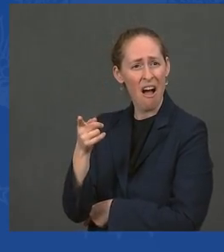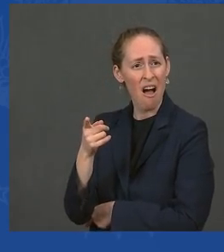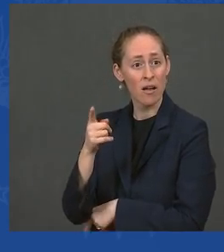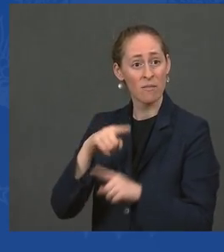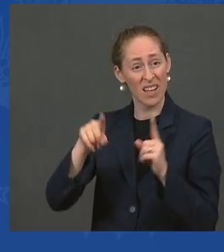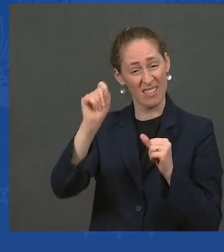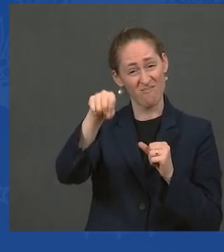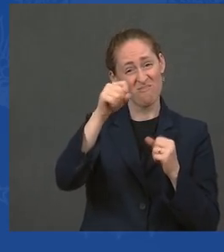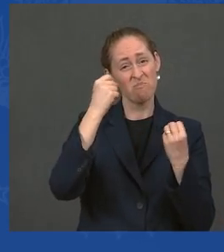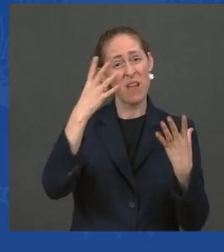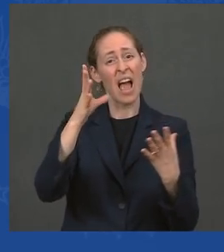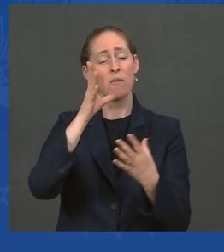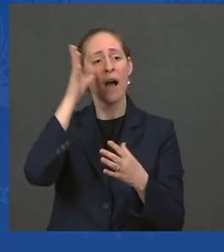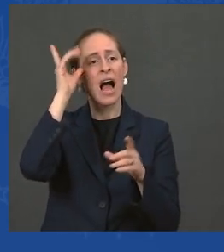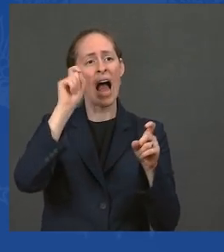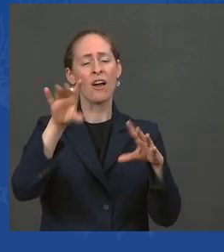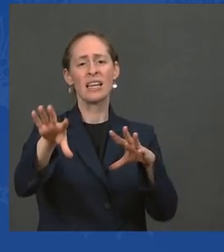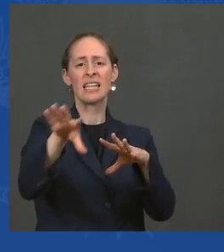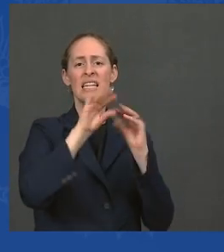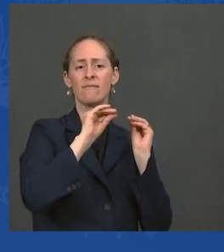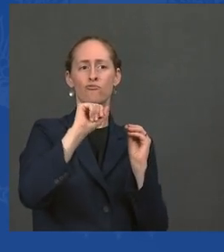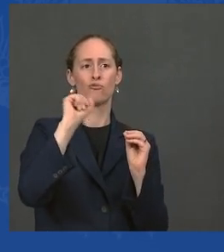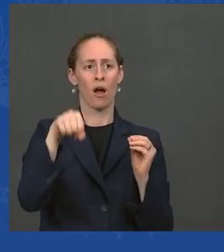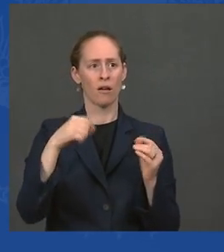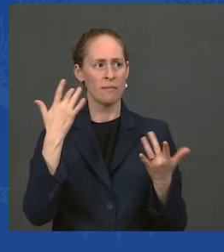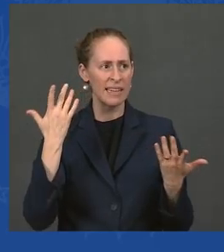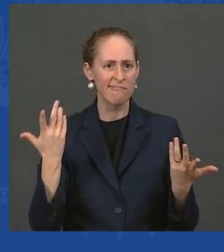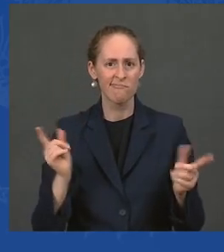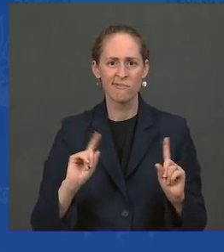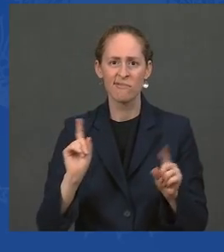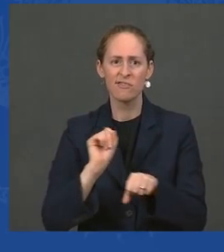who moved away -- had to move away. And, you know, I --